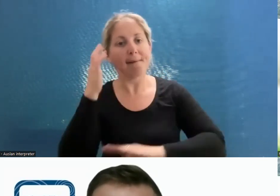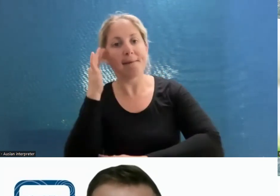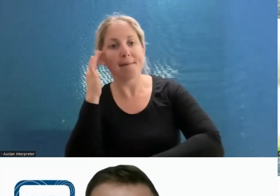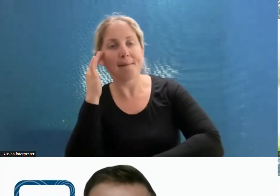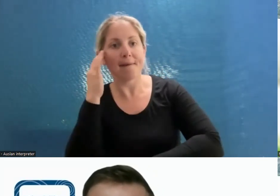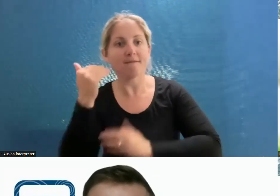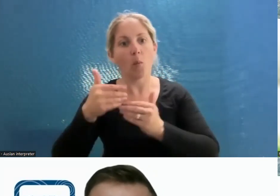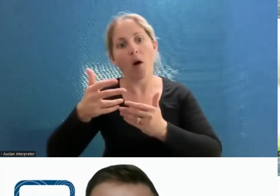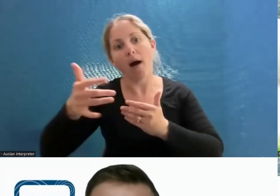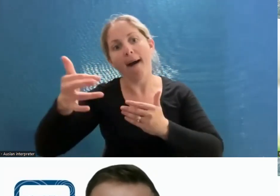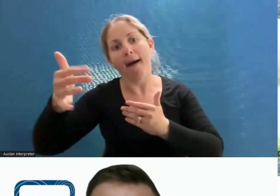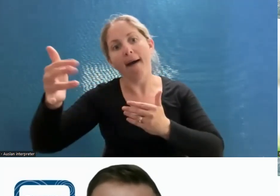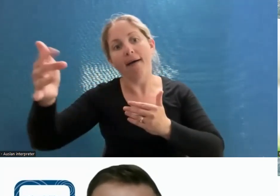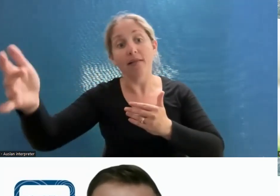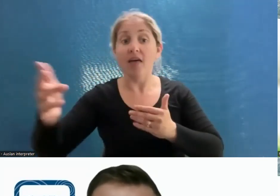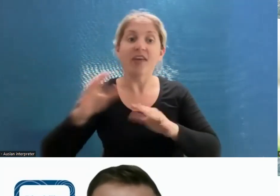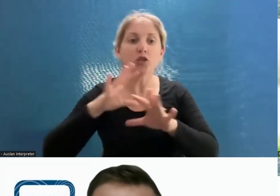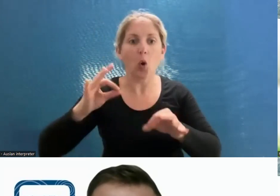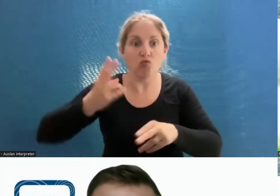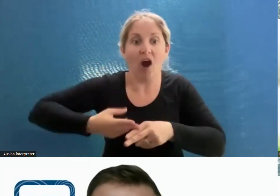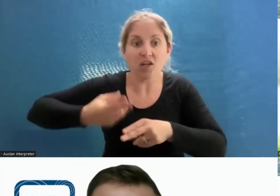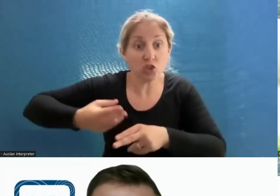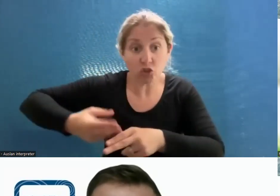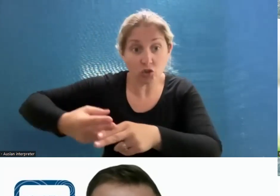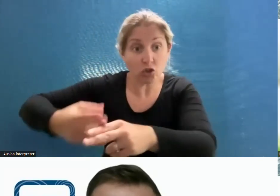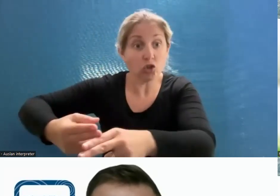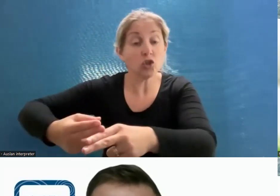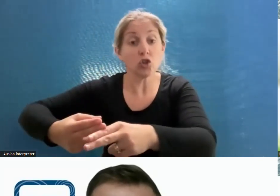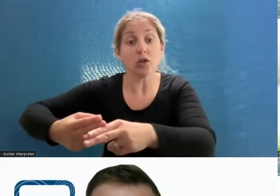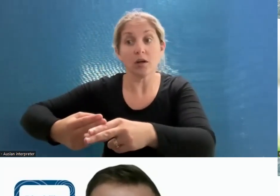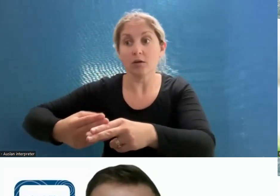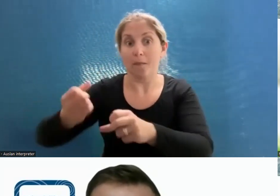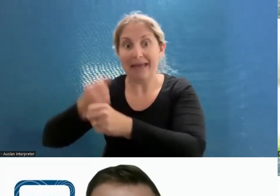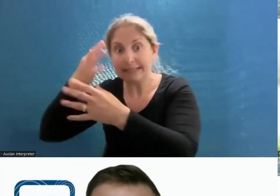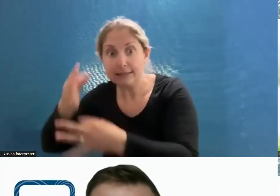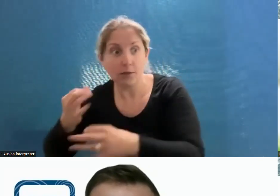Practically there's no immediate time limit on making your decision about the recommendation,